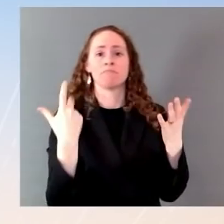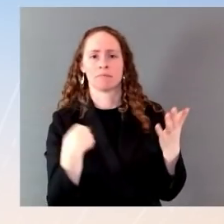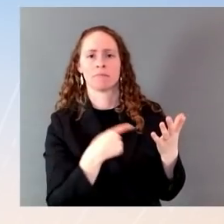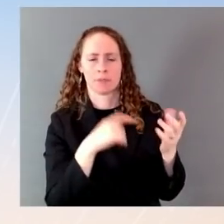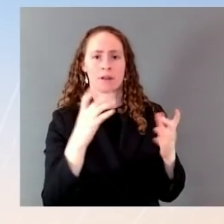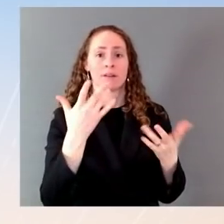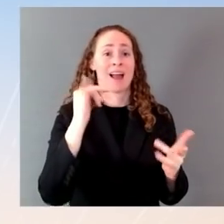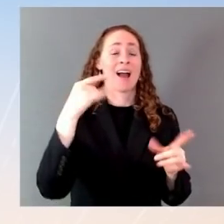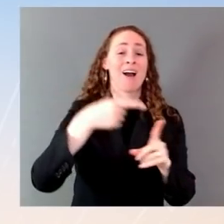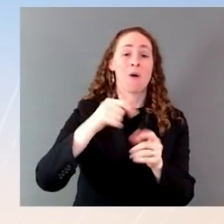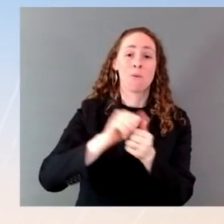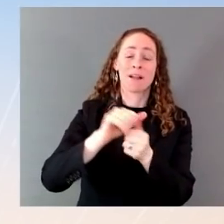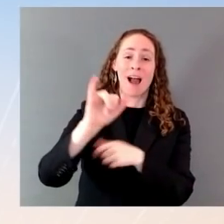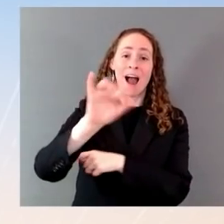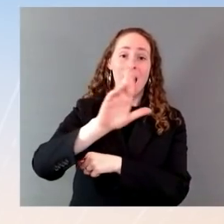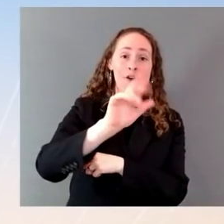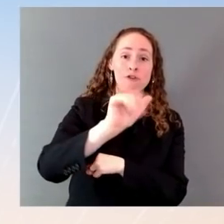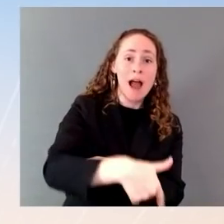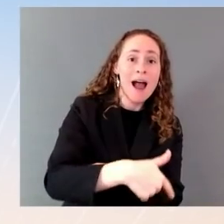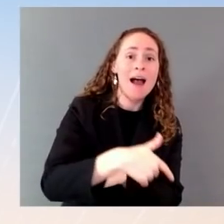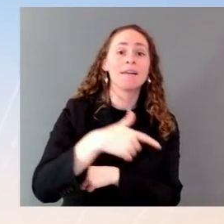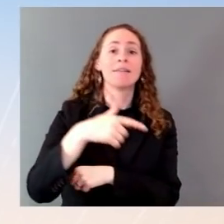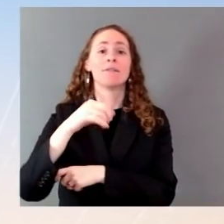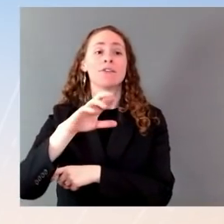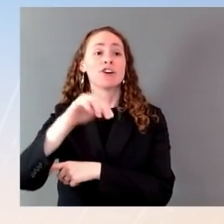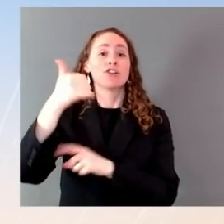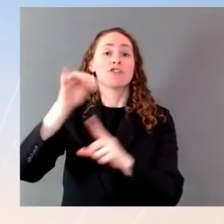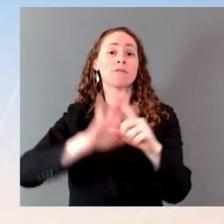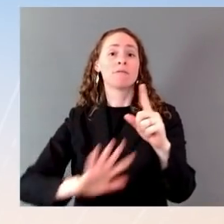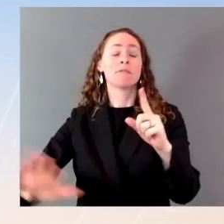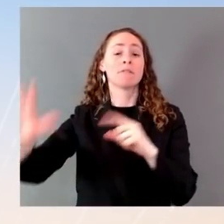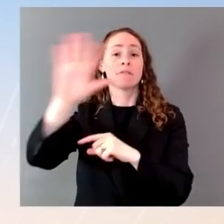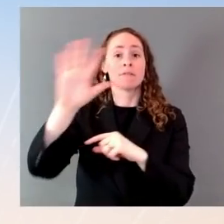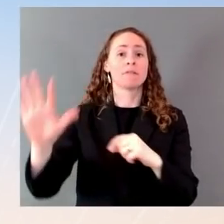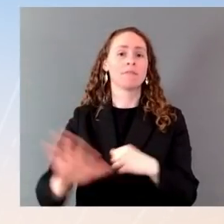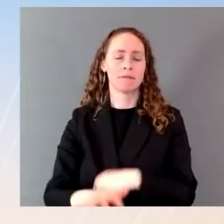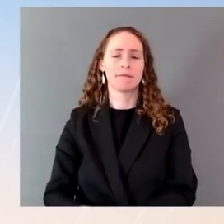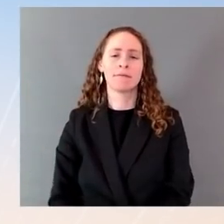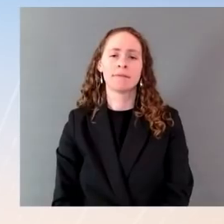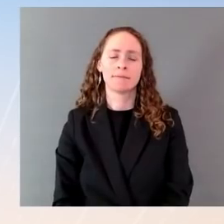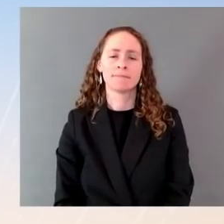direct military action in response to those proxies, in addition to undertaking sanctions.